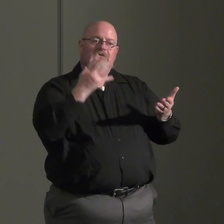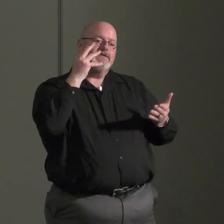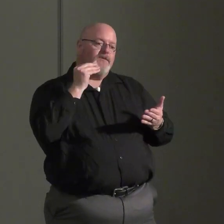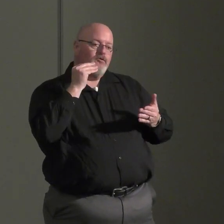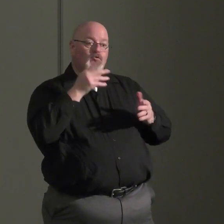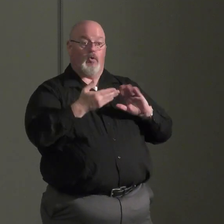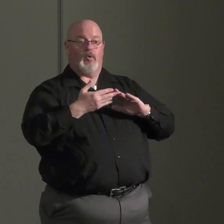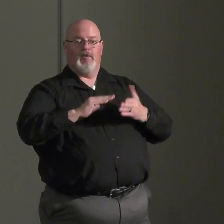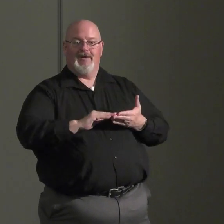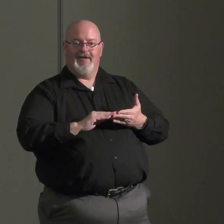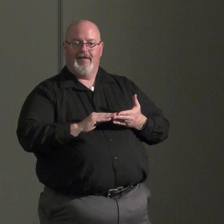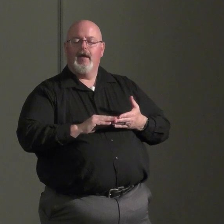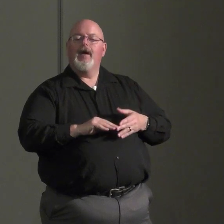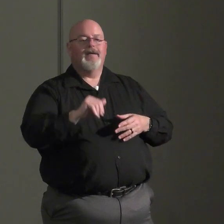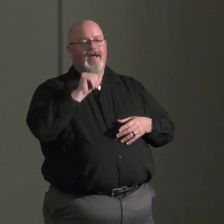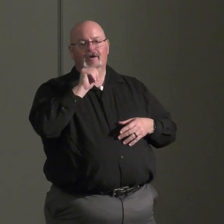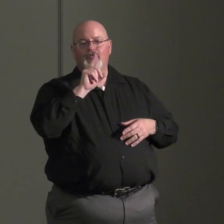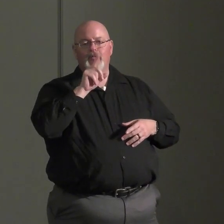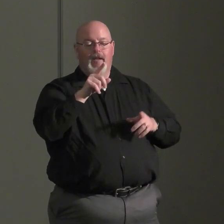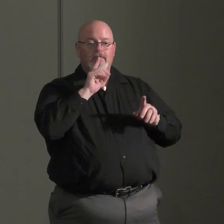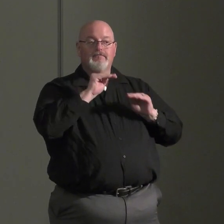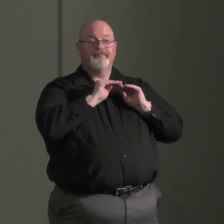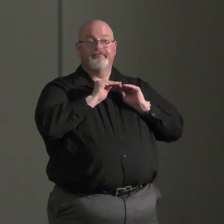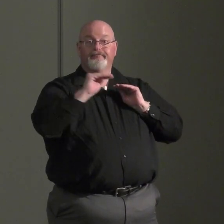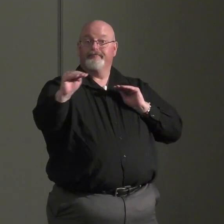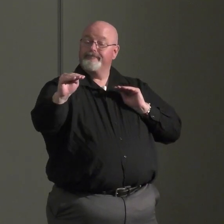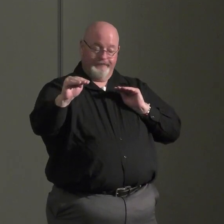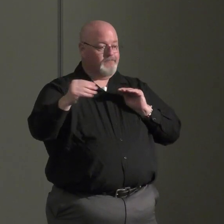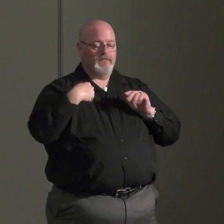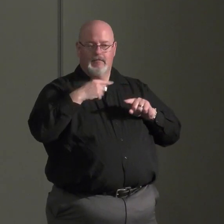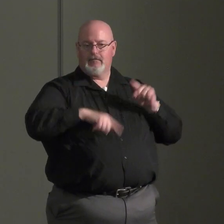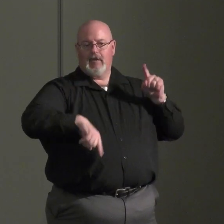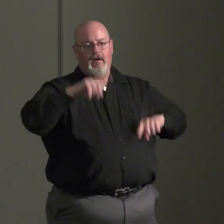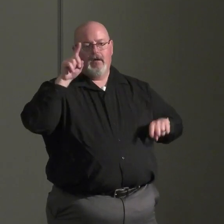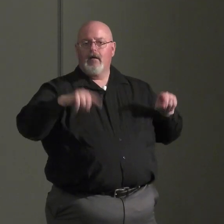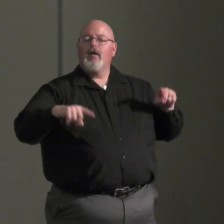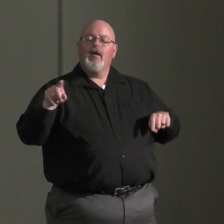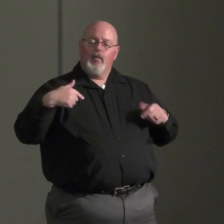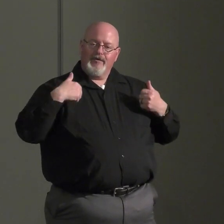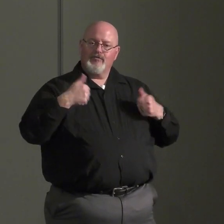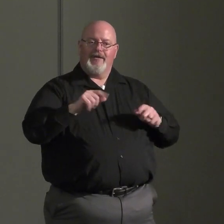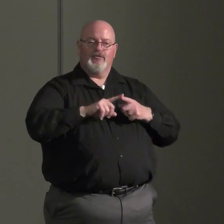So it is not really linear process. We are always trying to reimage what could